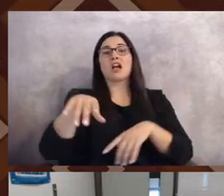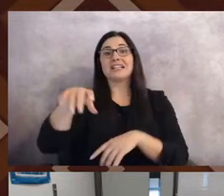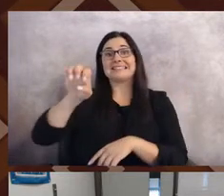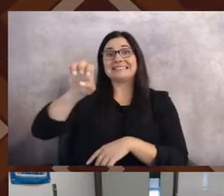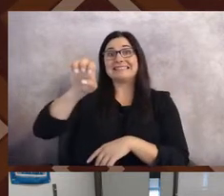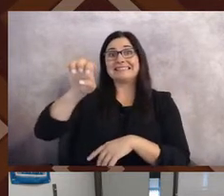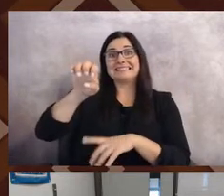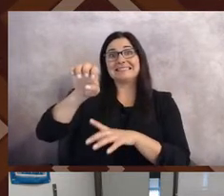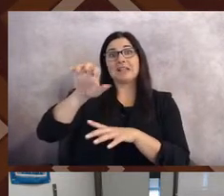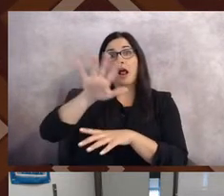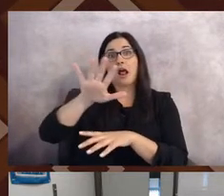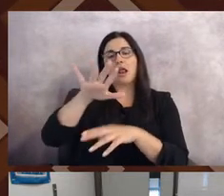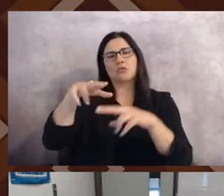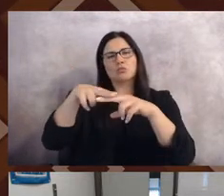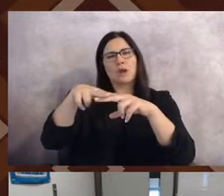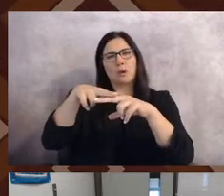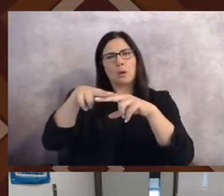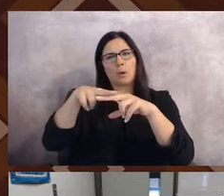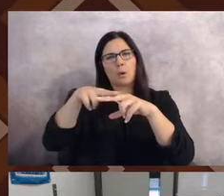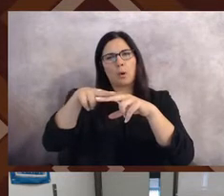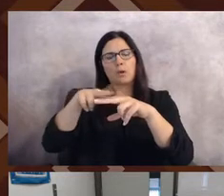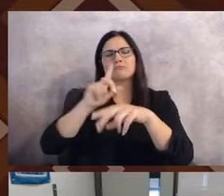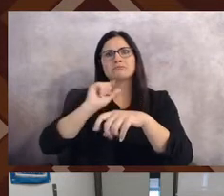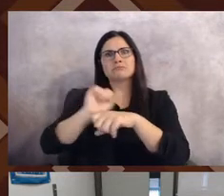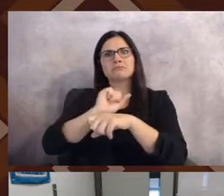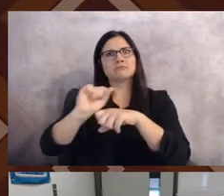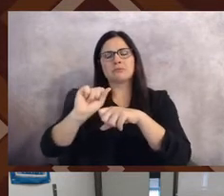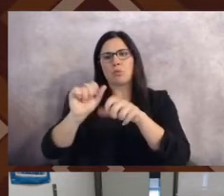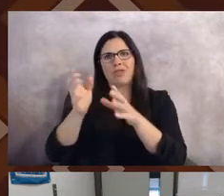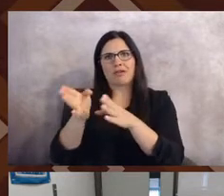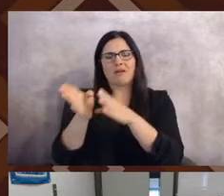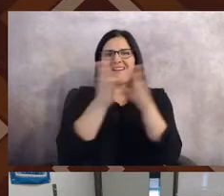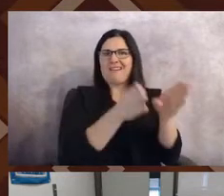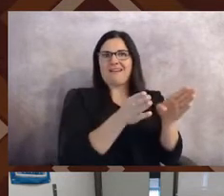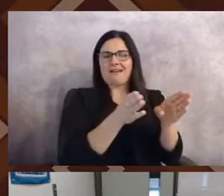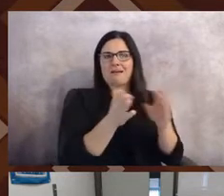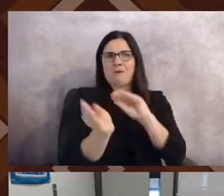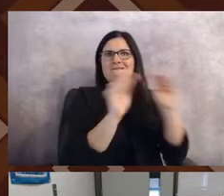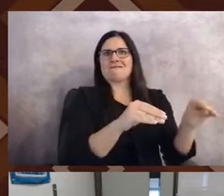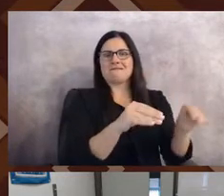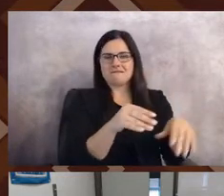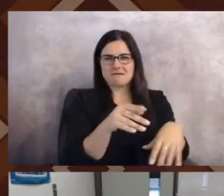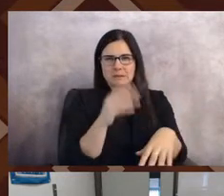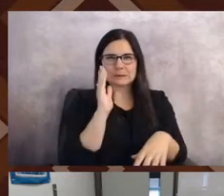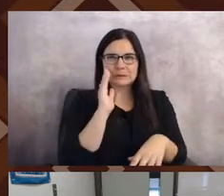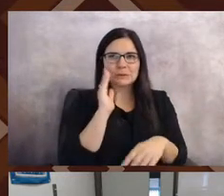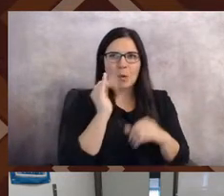So everybody knows where those tracks are literally right to that that's sort of metaphorical or that euphemistic